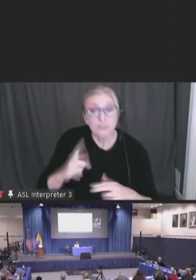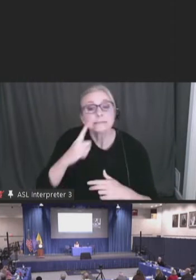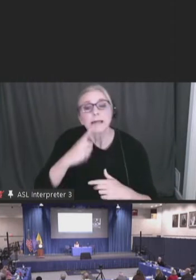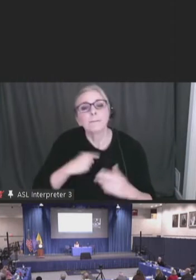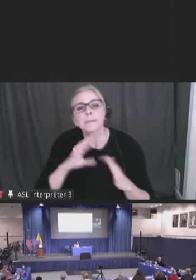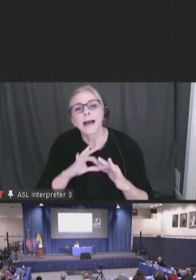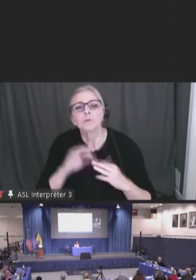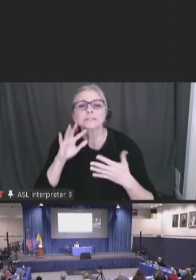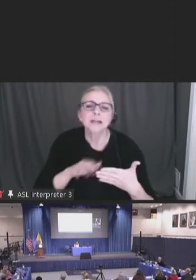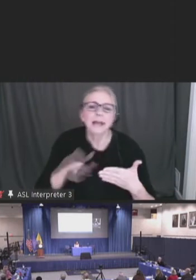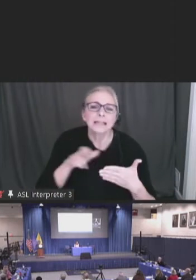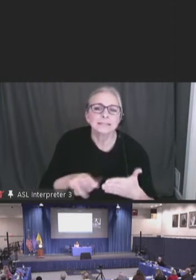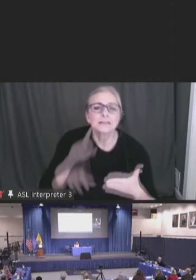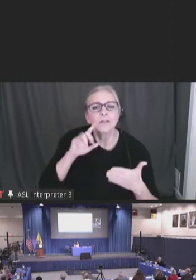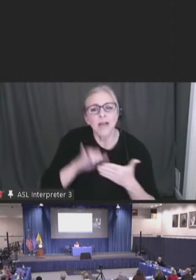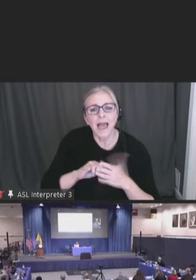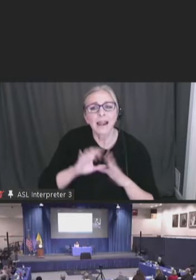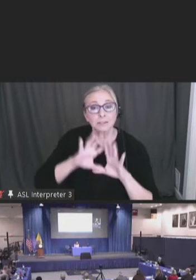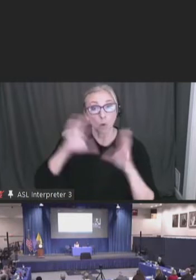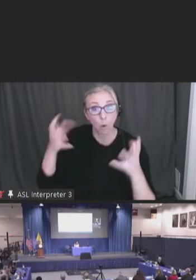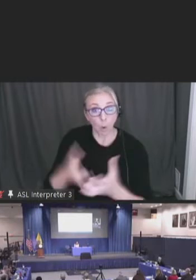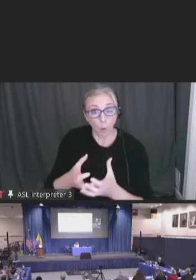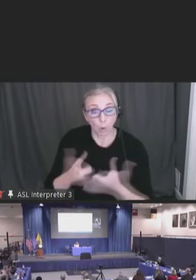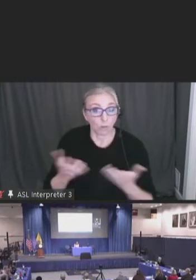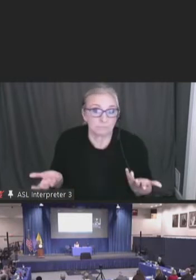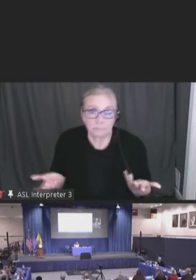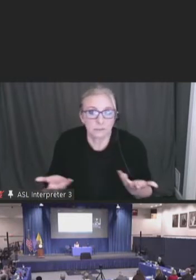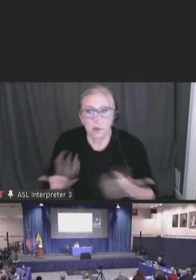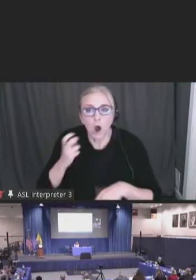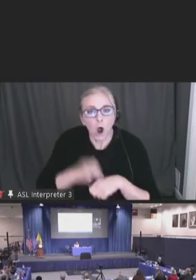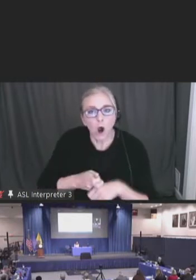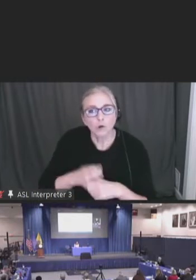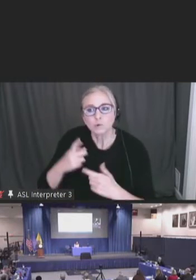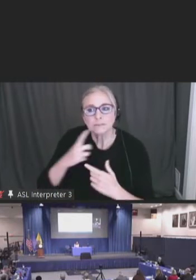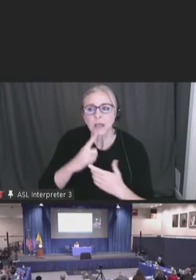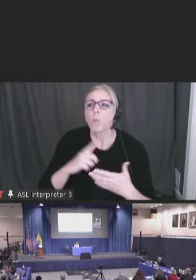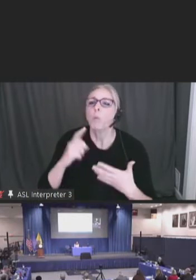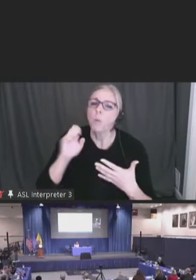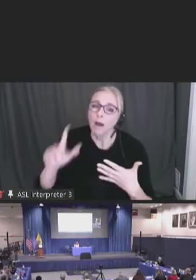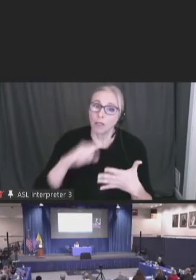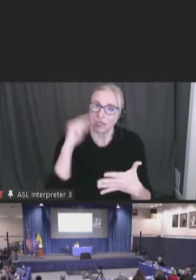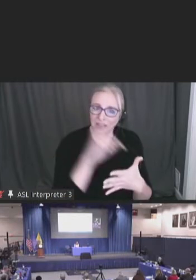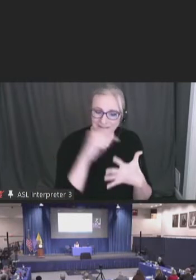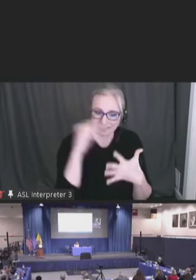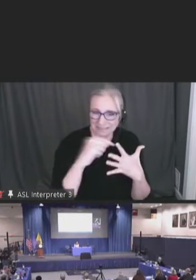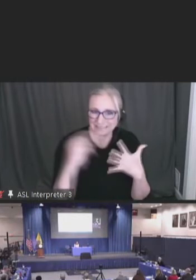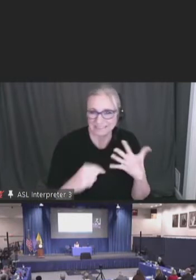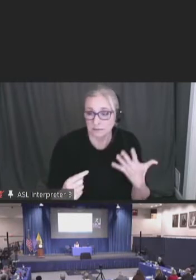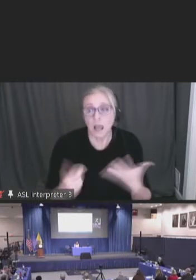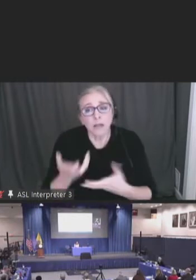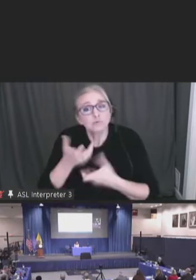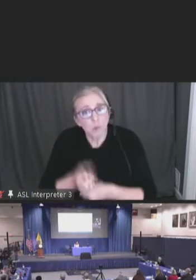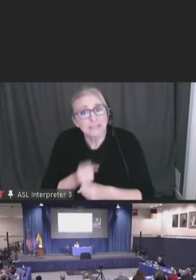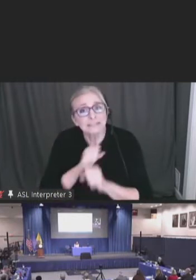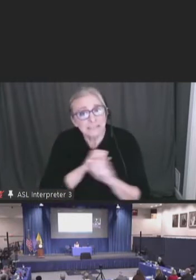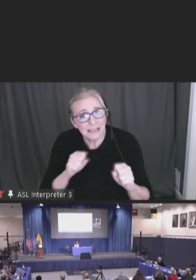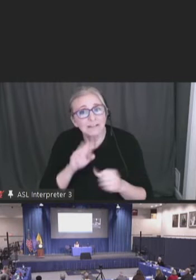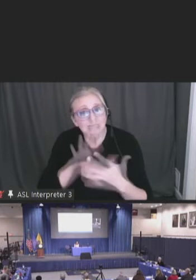the safety of the schedule as a whole," it was hard to sort of turn to any specific studies, even though I had confidence in the safety of the schedule.